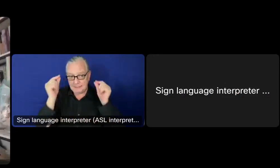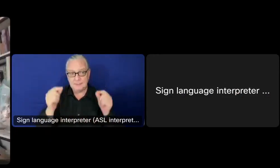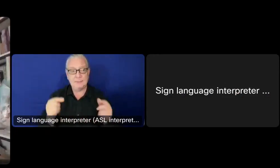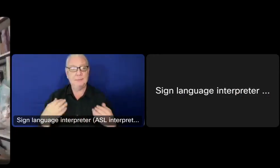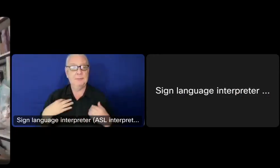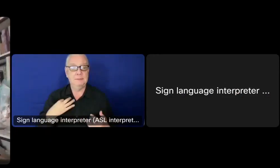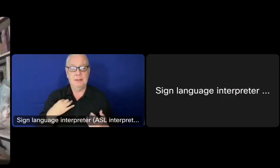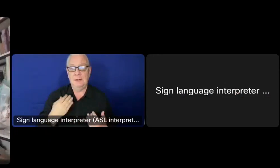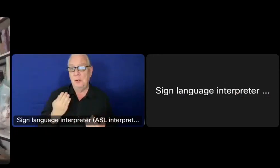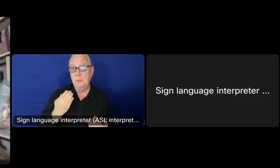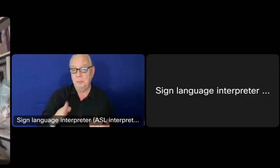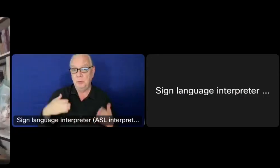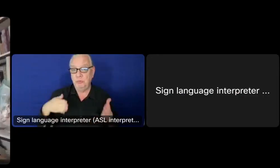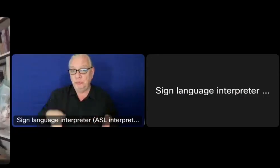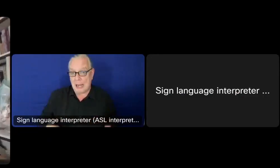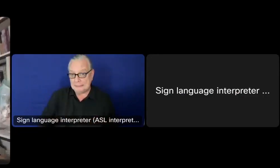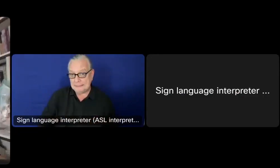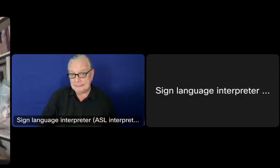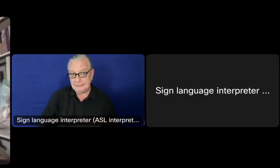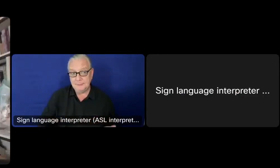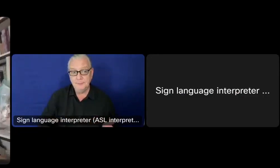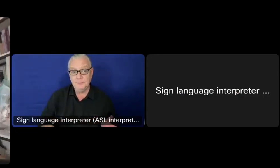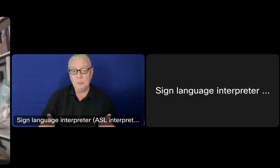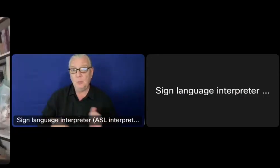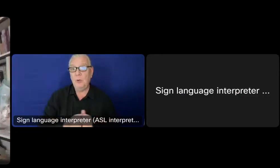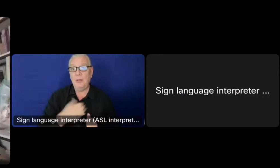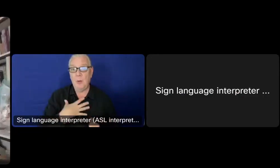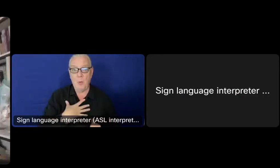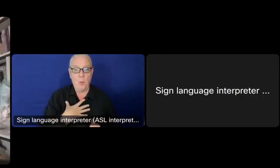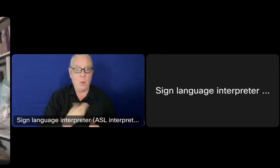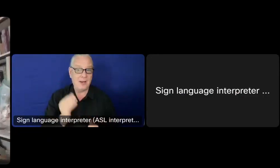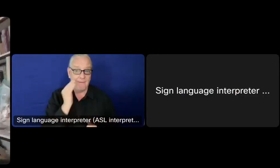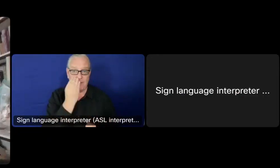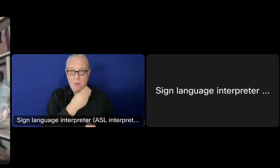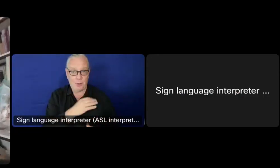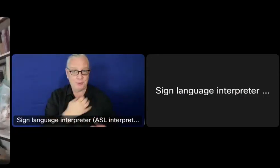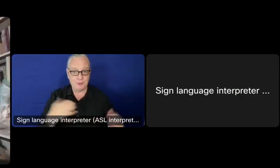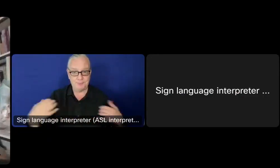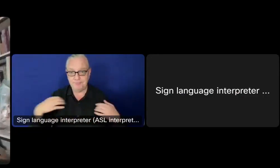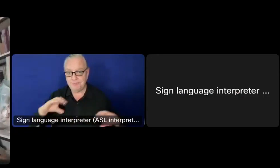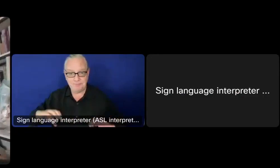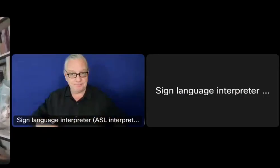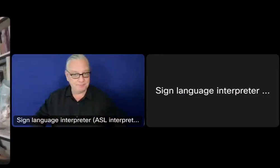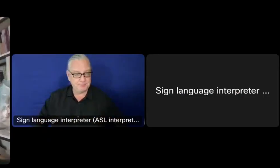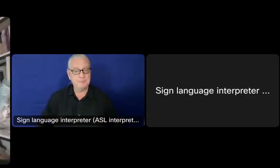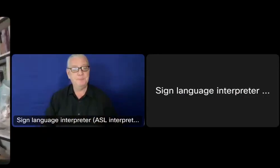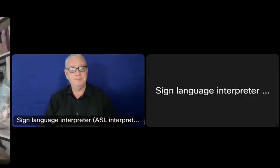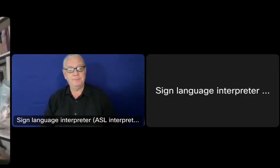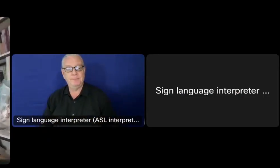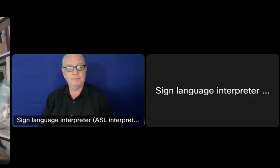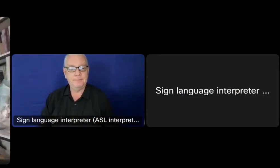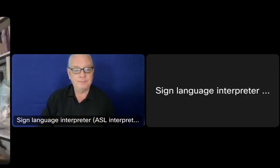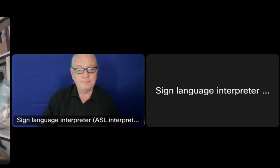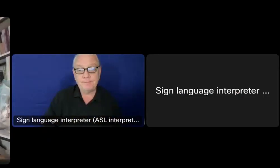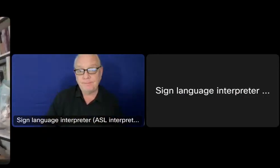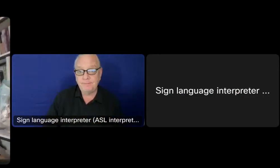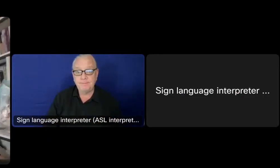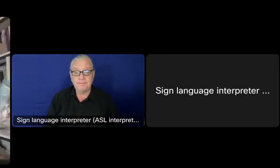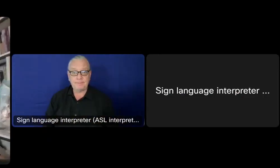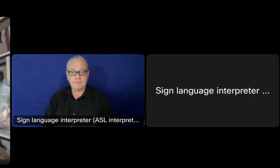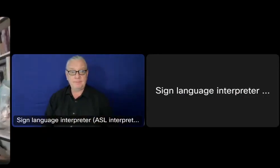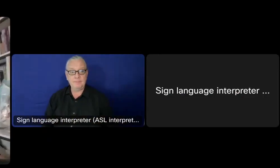a blue dress with white flowers. And I just need the slides